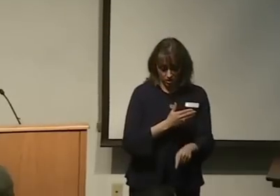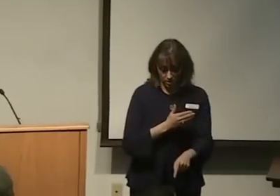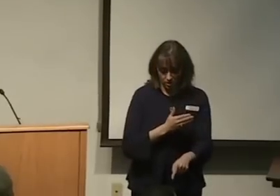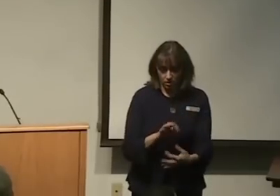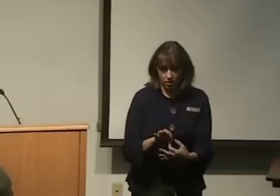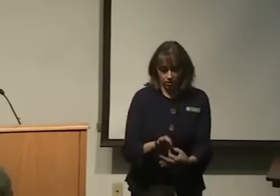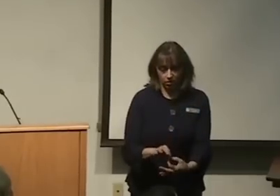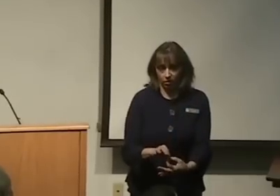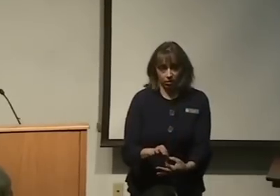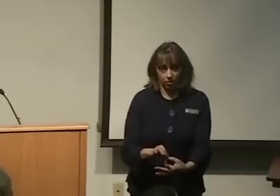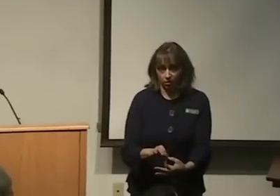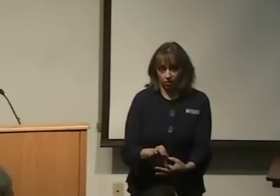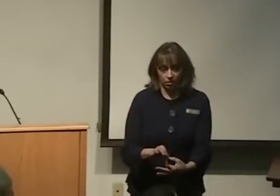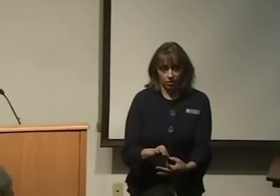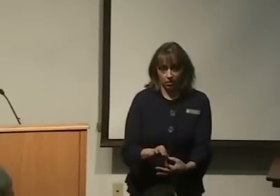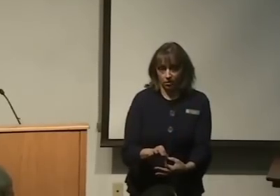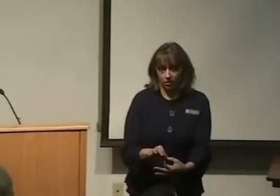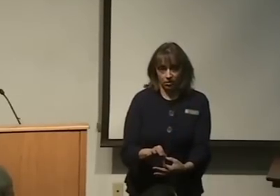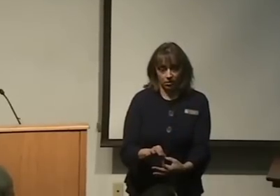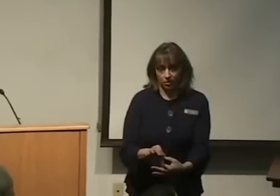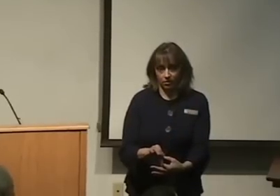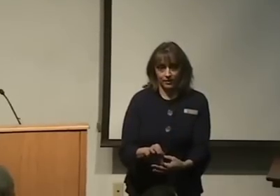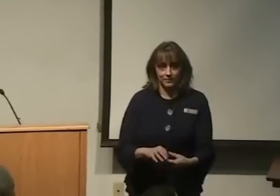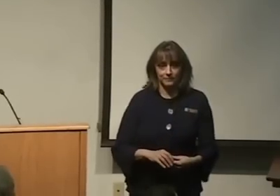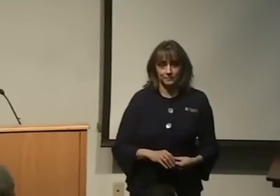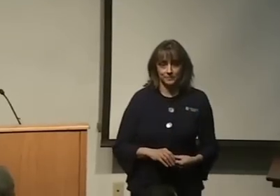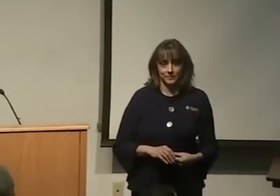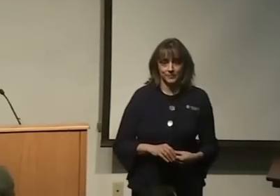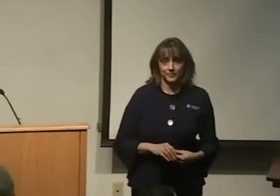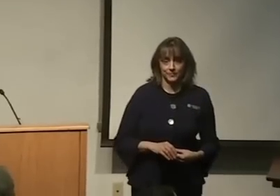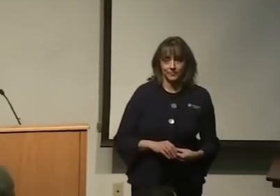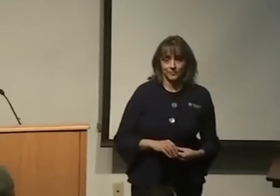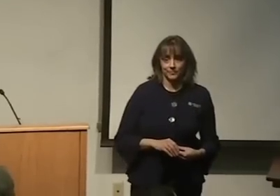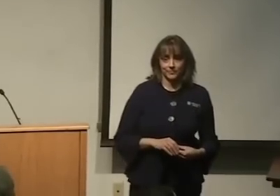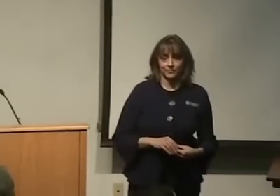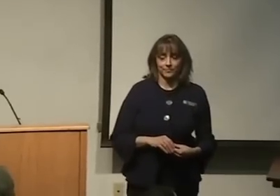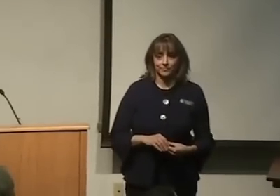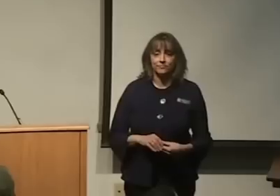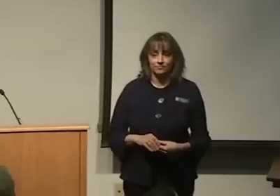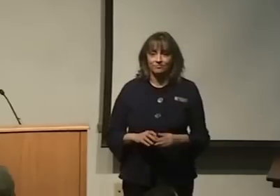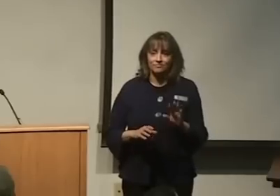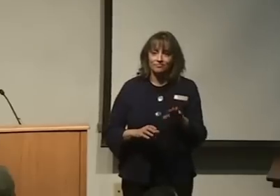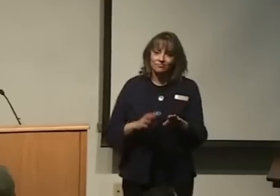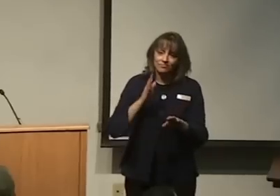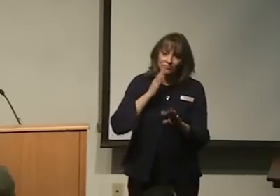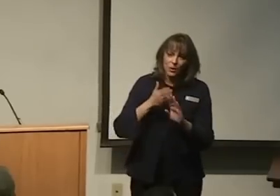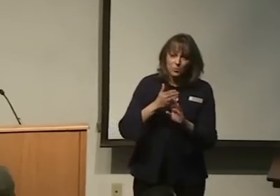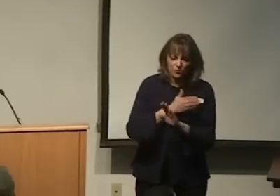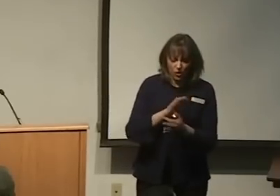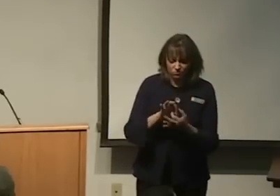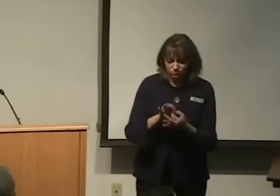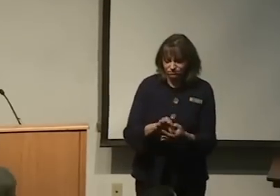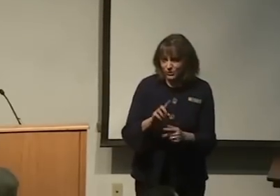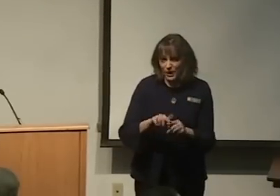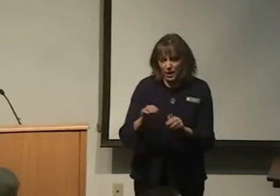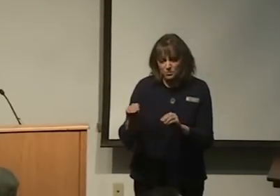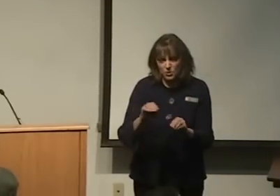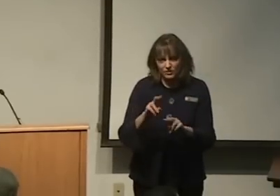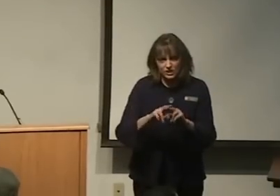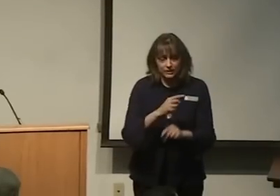and your laptop and they turn around. We had to put little rubber things on the end so they couldn't -- this room is actually perfect for that.